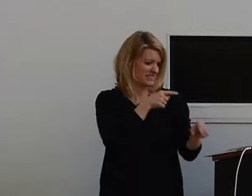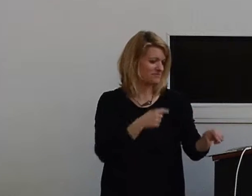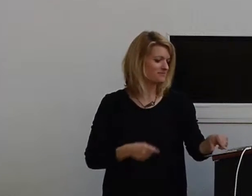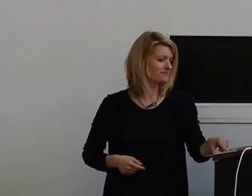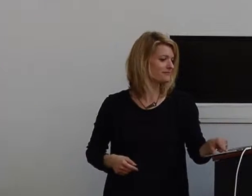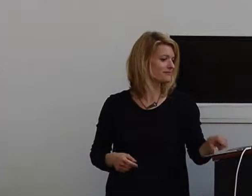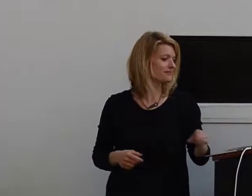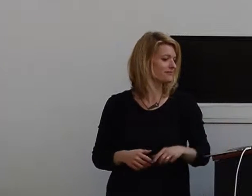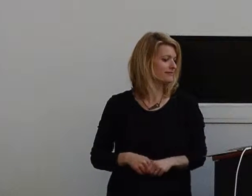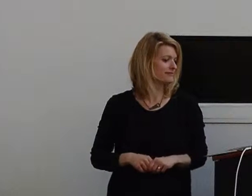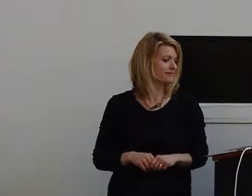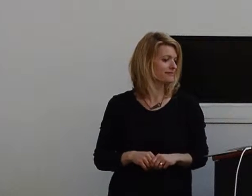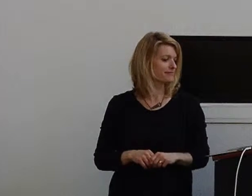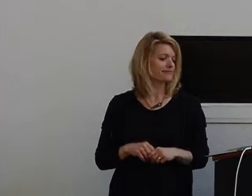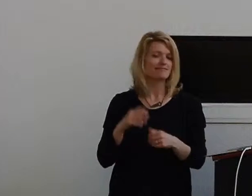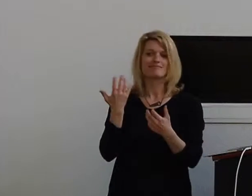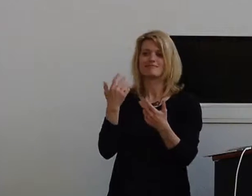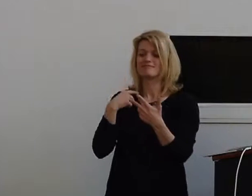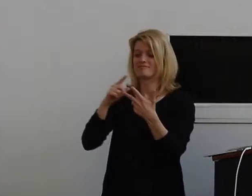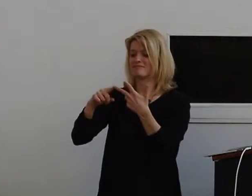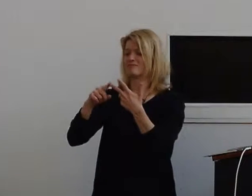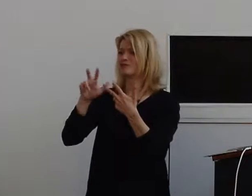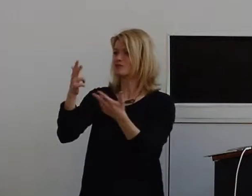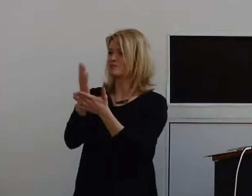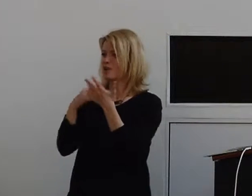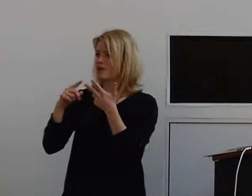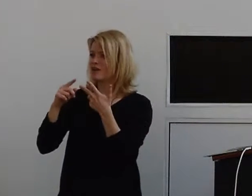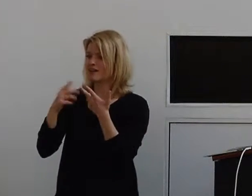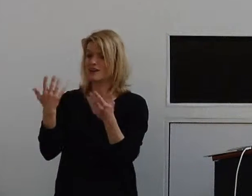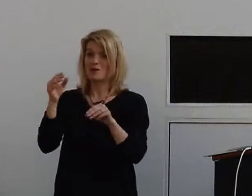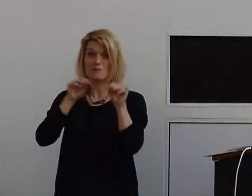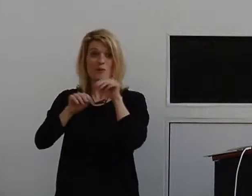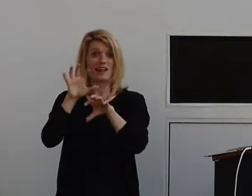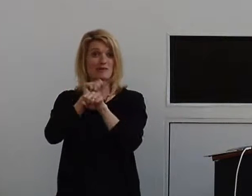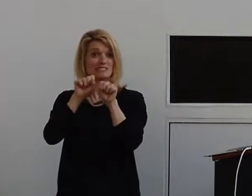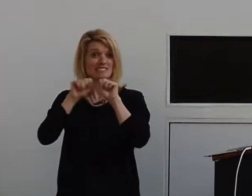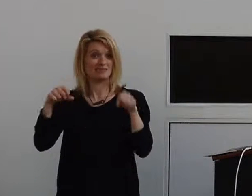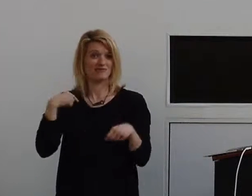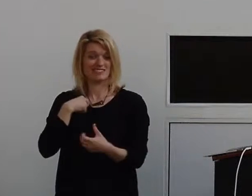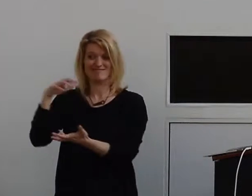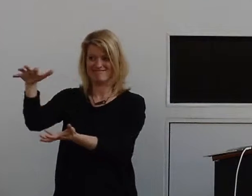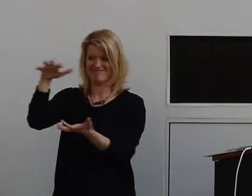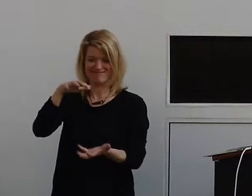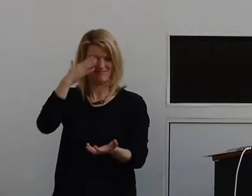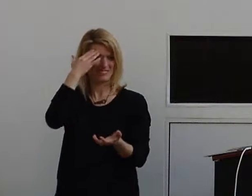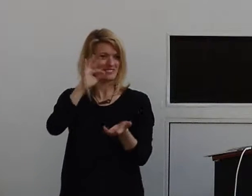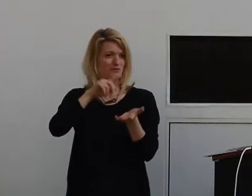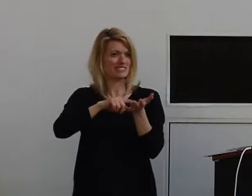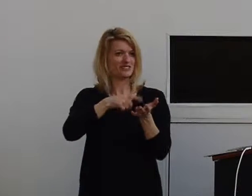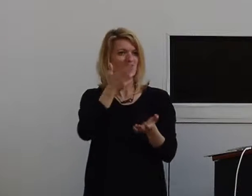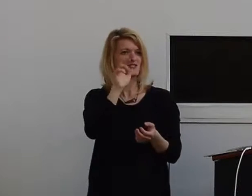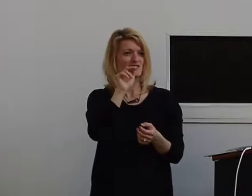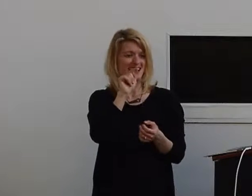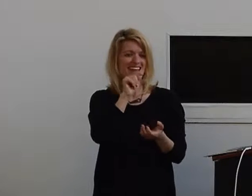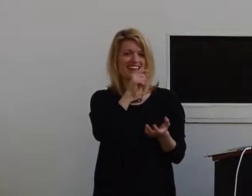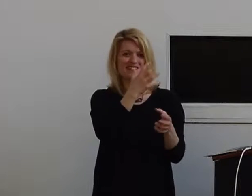Now, the third part is our new Motion Capture system.